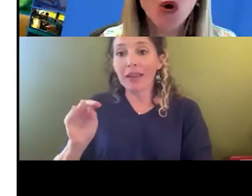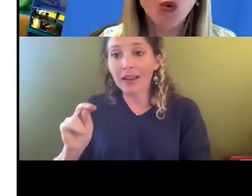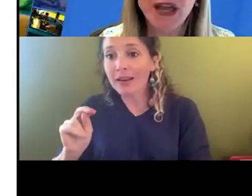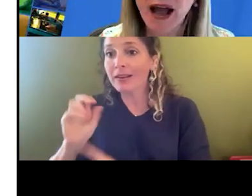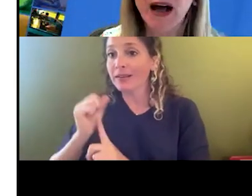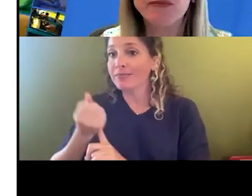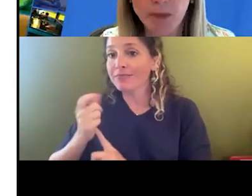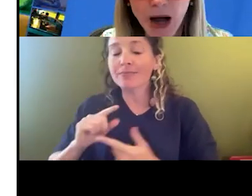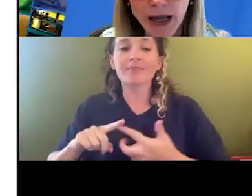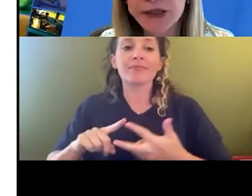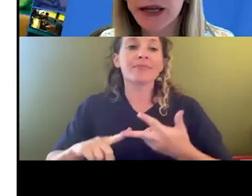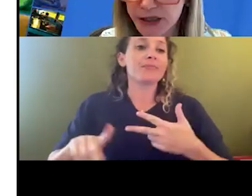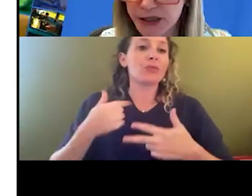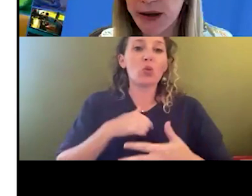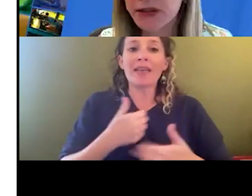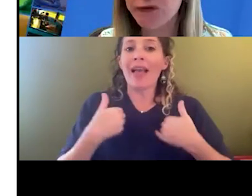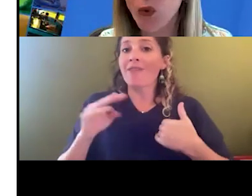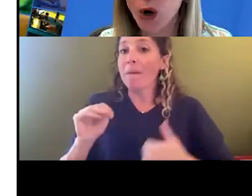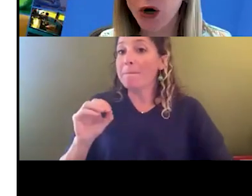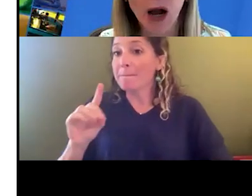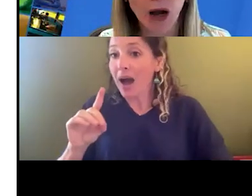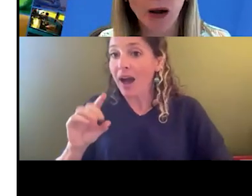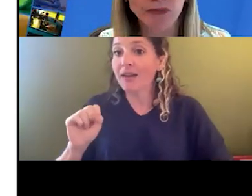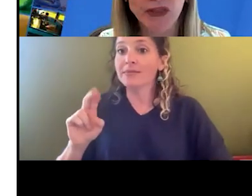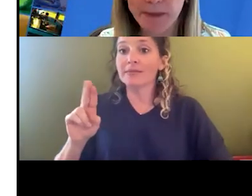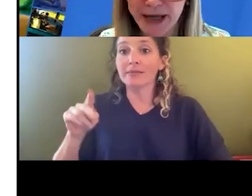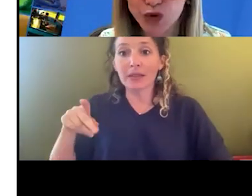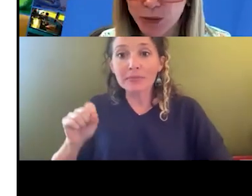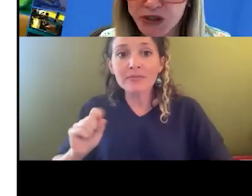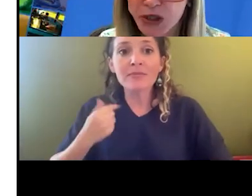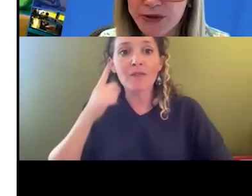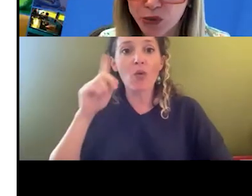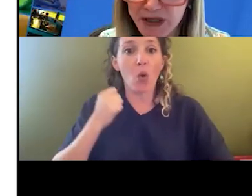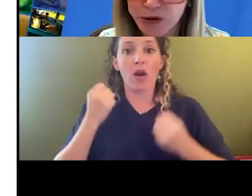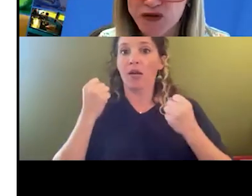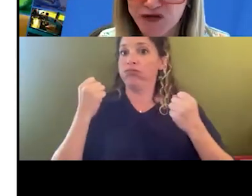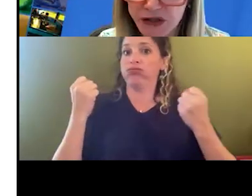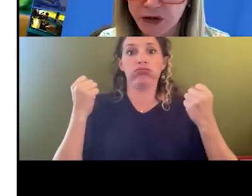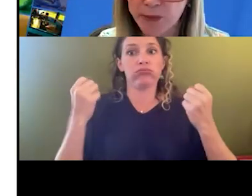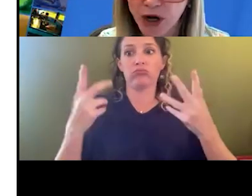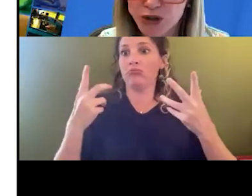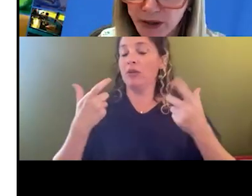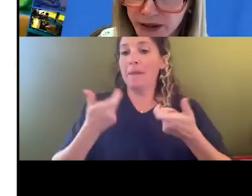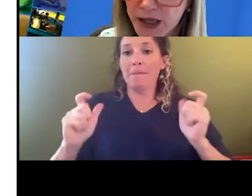We have Mods and Supps for the major Multi-User Research Facility Projects